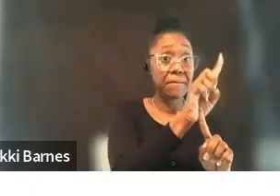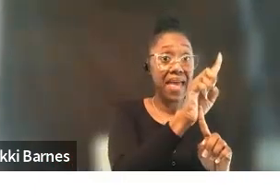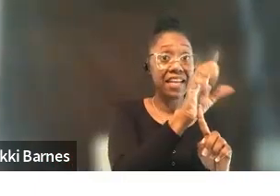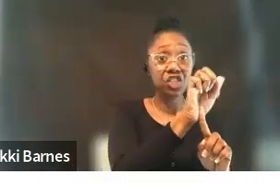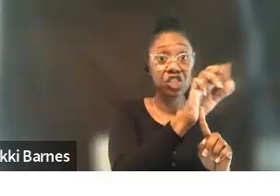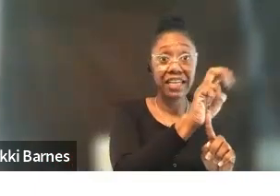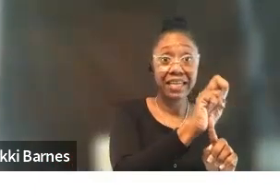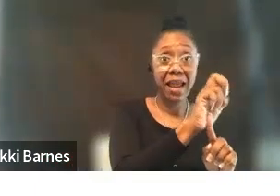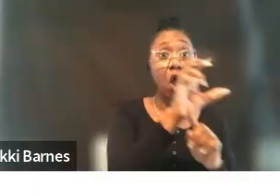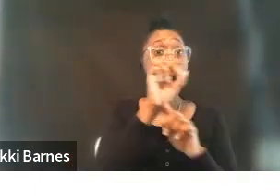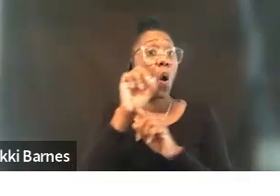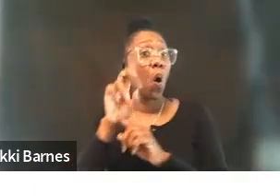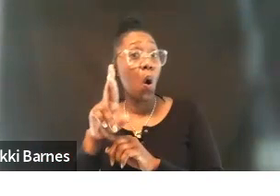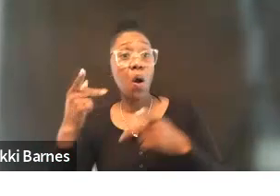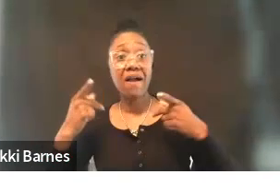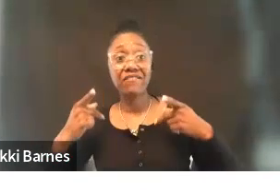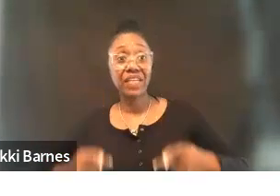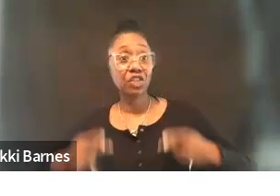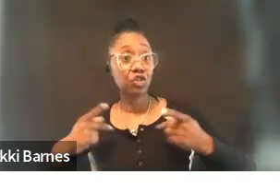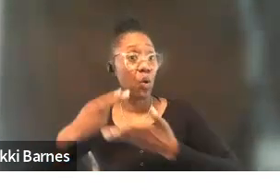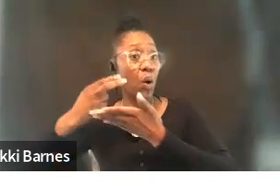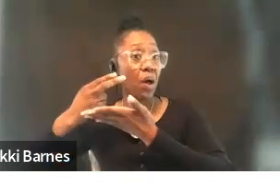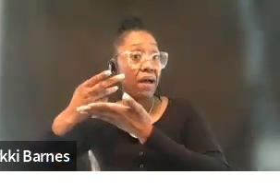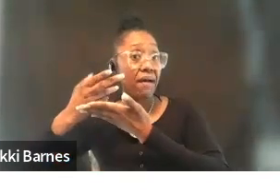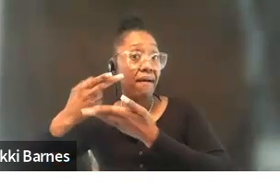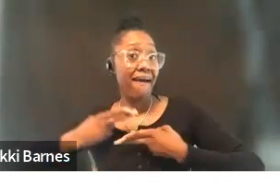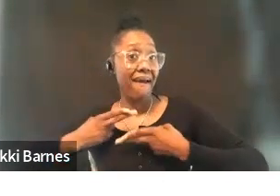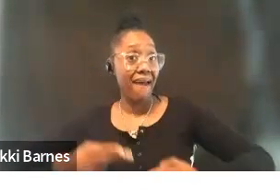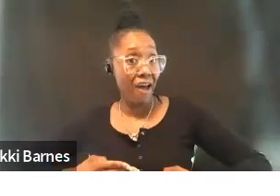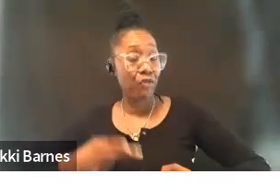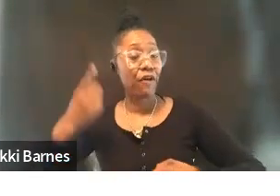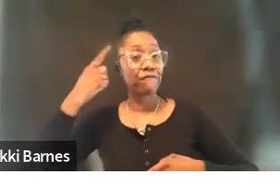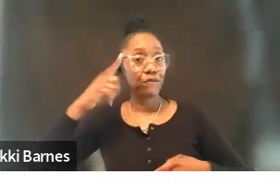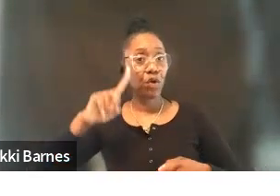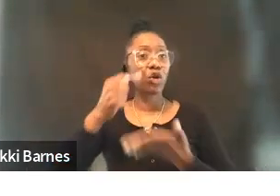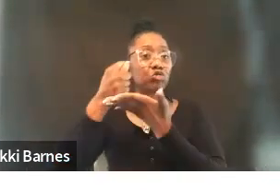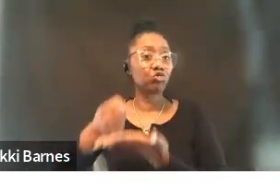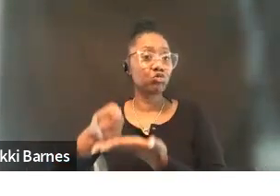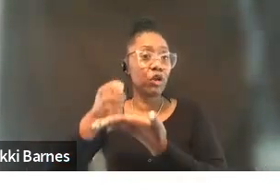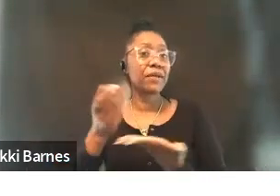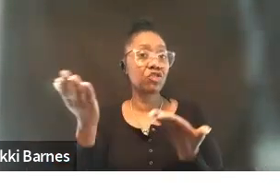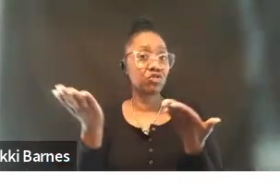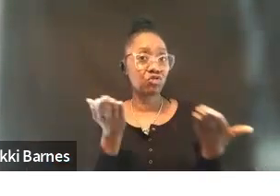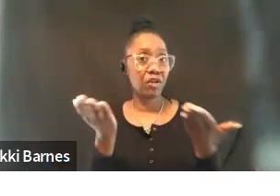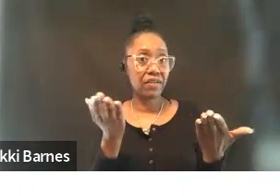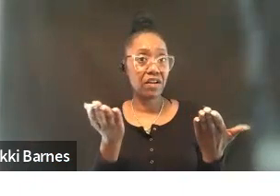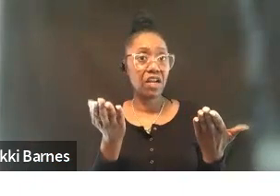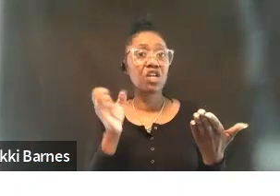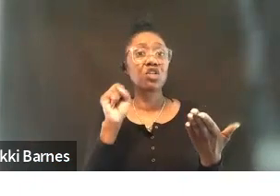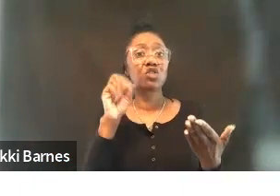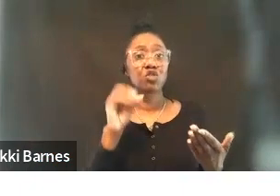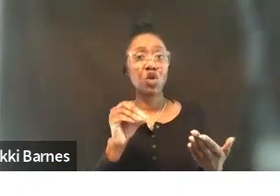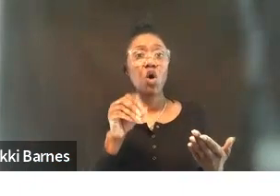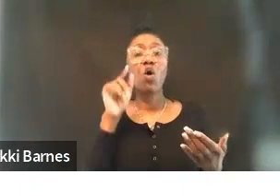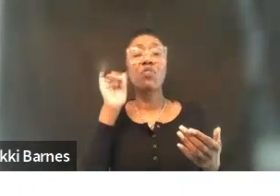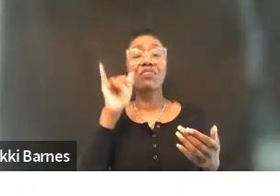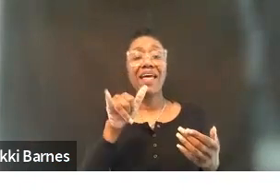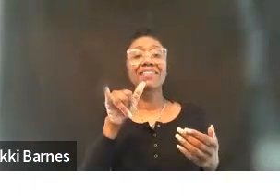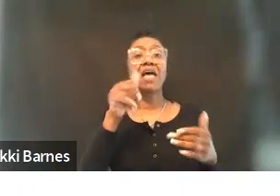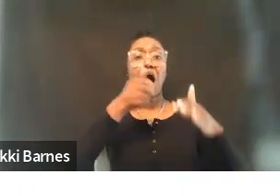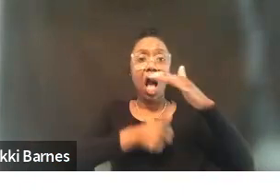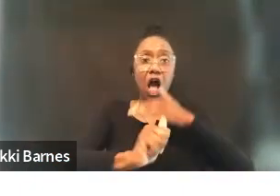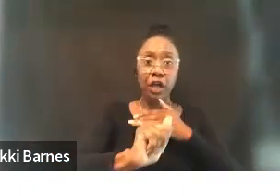Those are the services that you have to be able to access through Medicaid and the state has to provide.